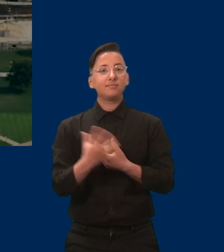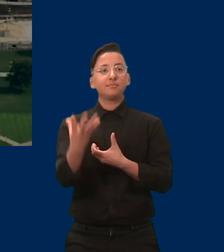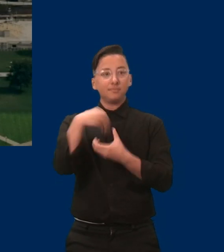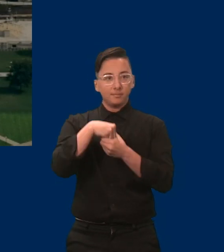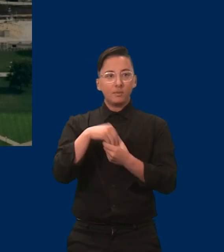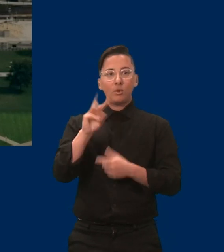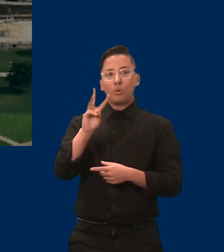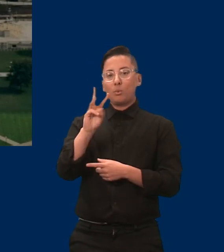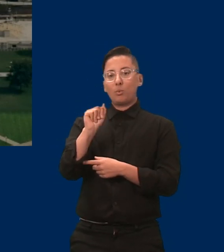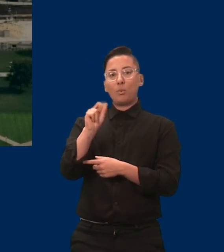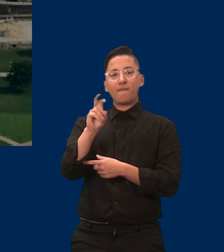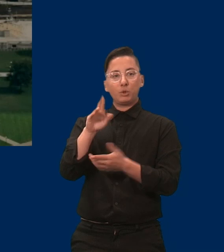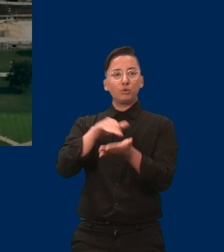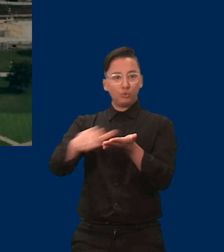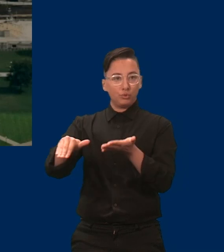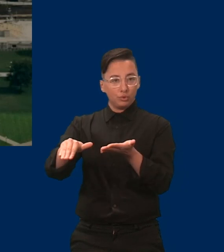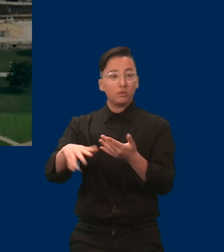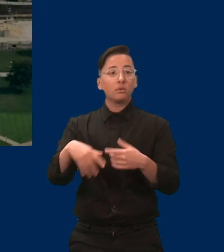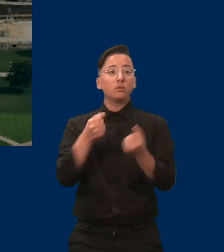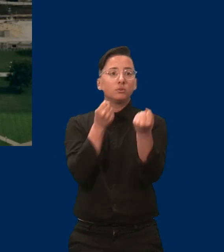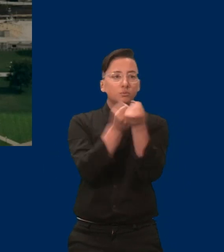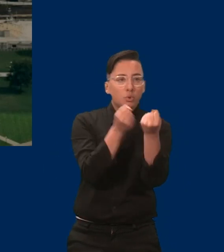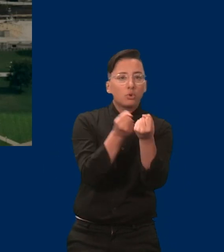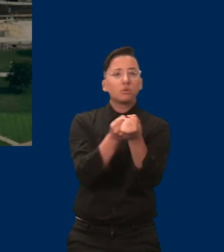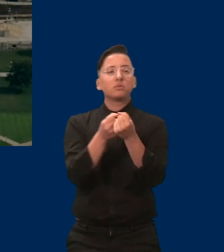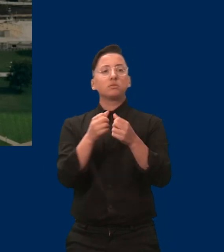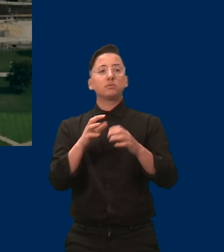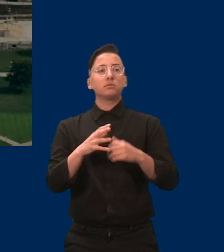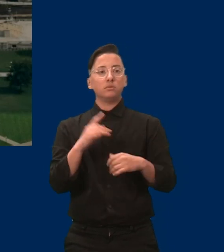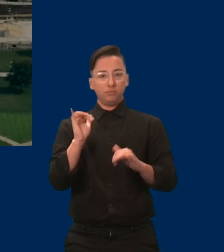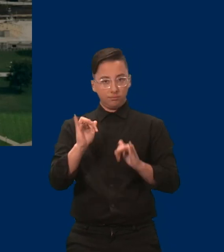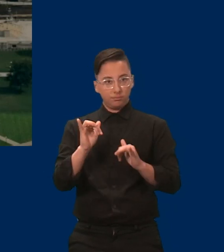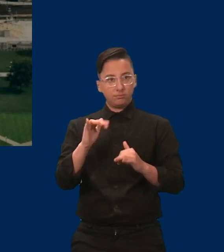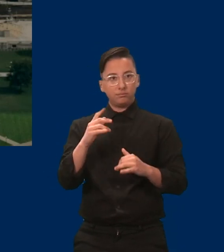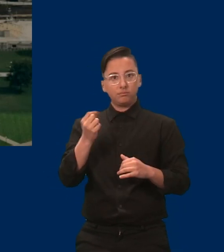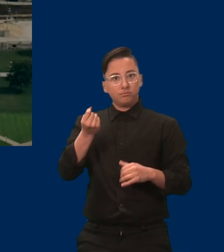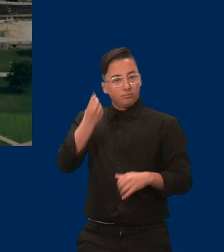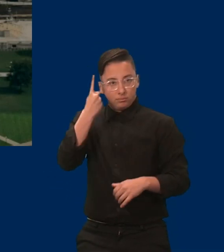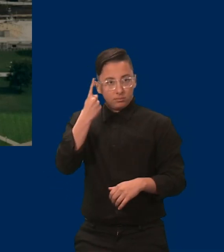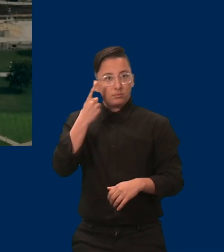And so we've made sure that our legislative agenda reflected that.